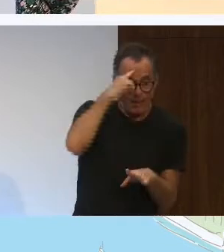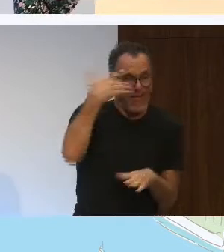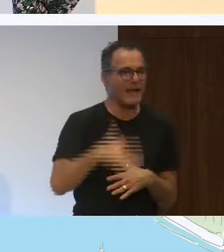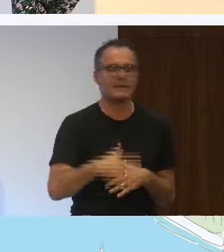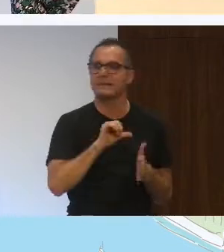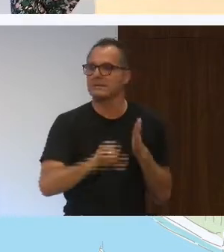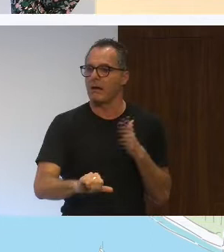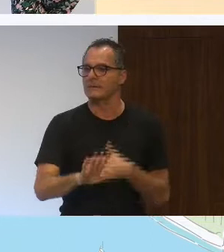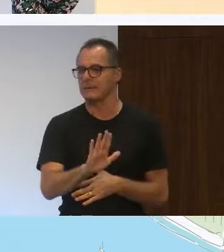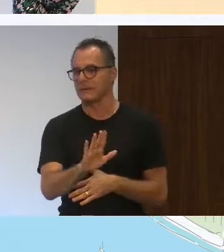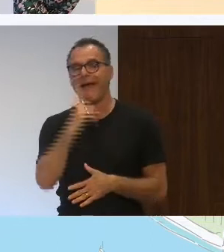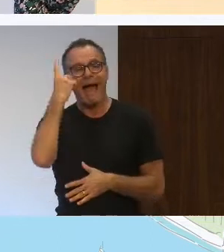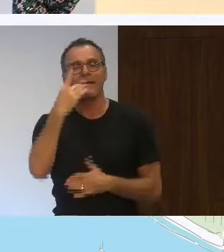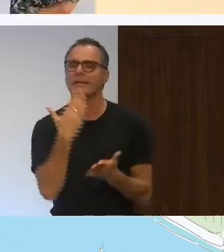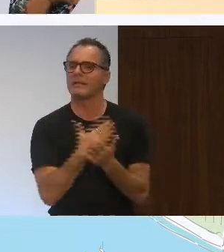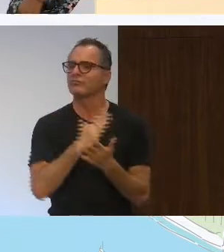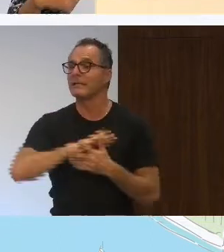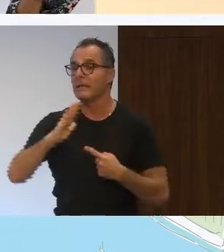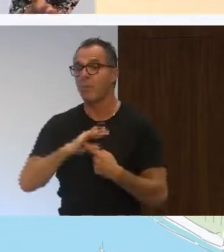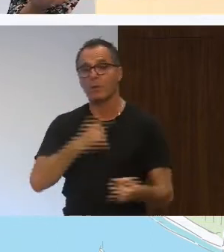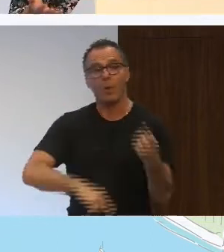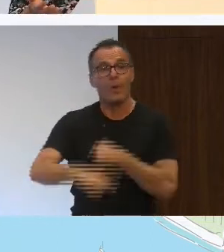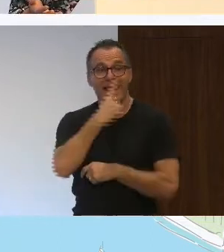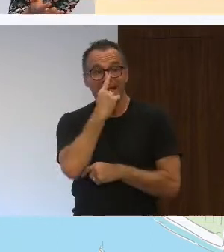And I think that's really important that we are able to relay to patients